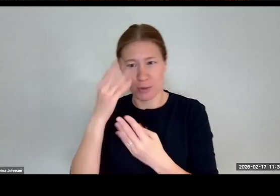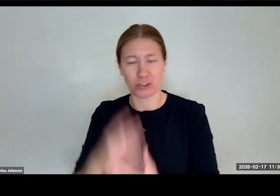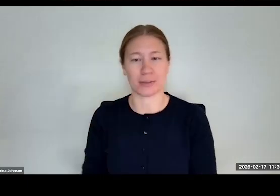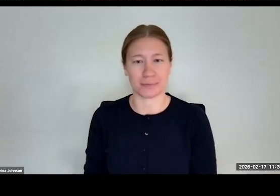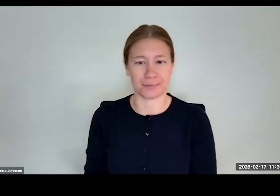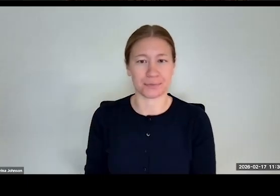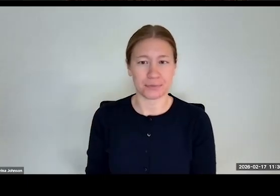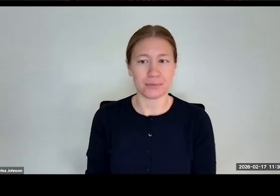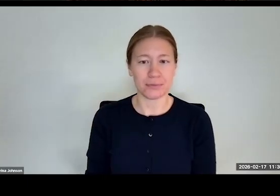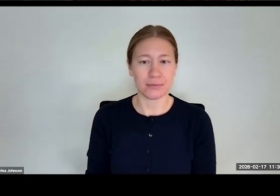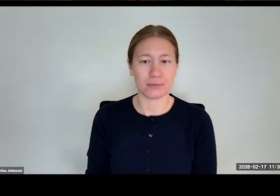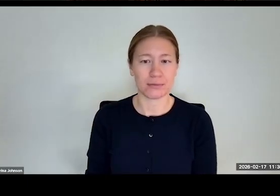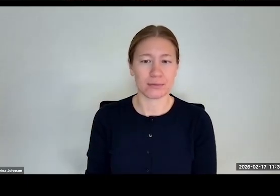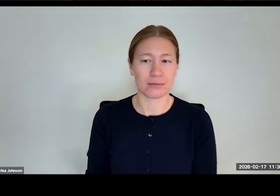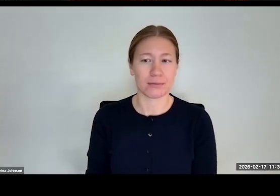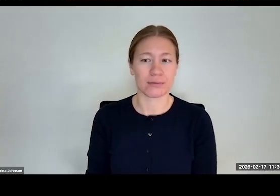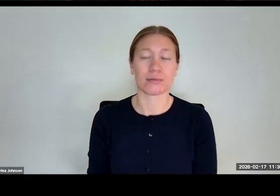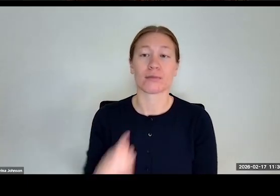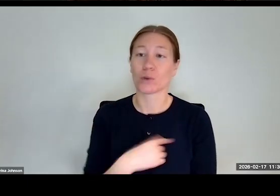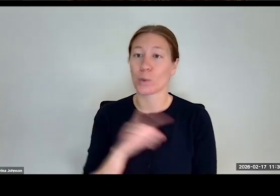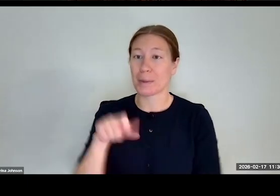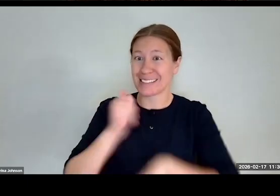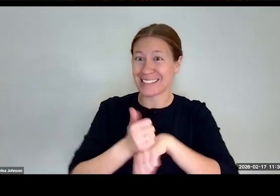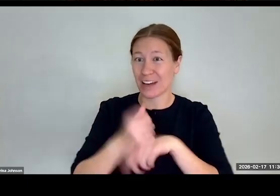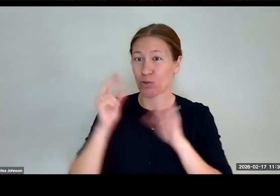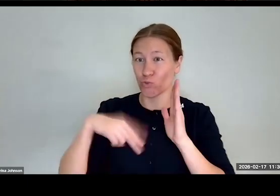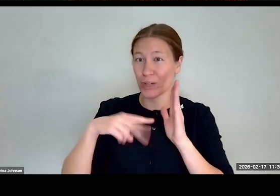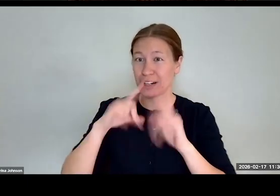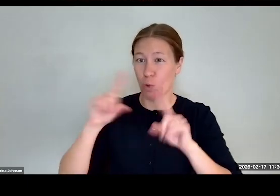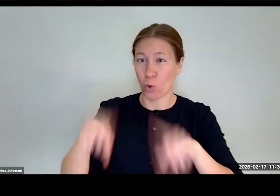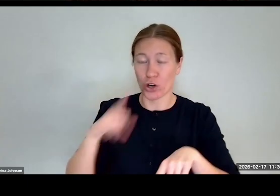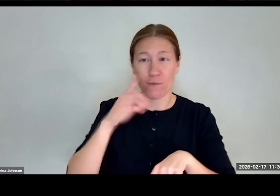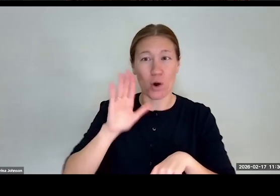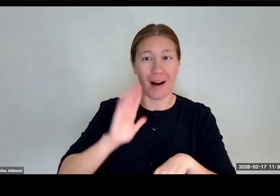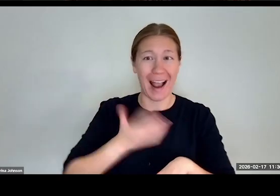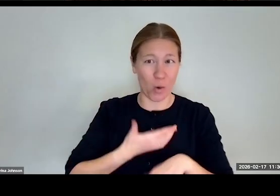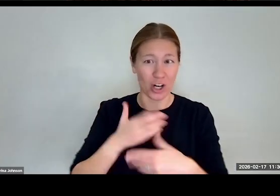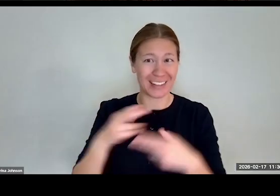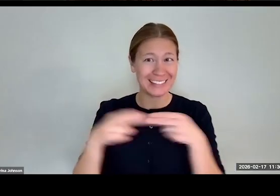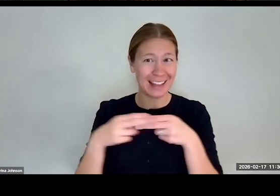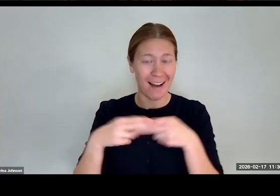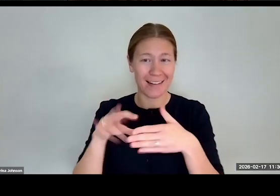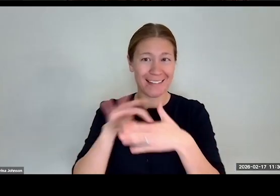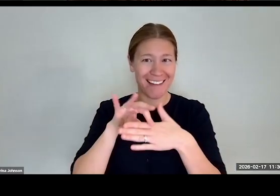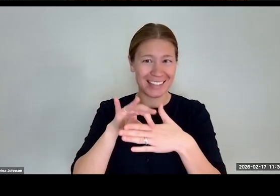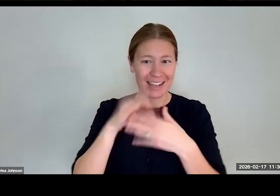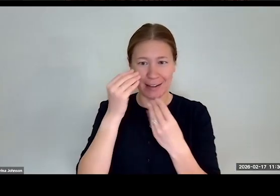We also need to make sure that we are setting the reading order for the content on our slides. So I'm gonna show you how to check the reading order today,